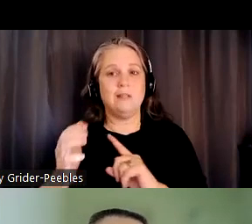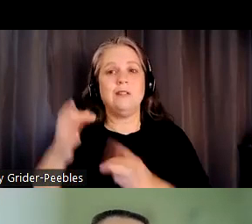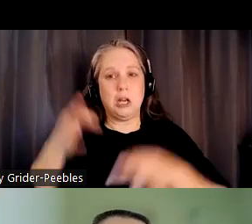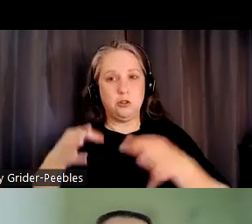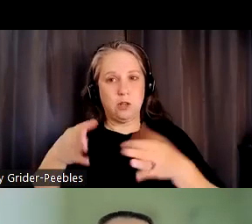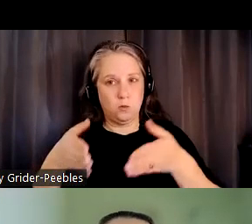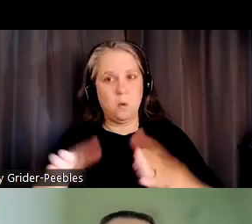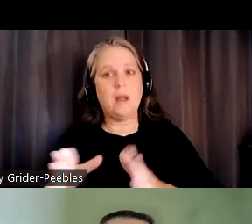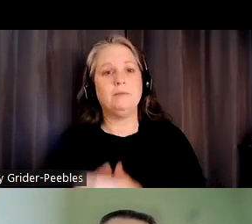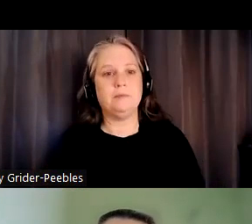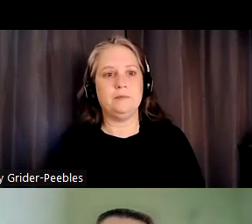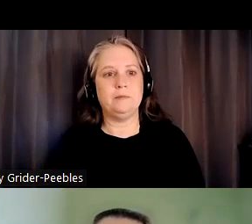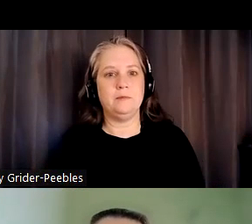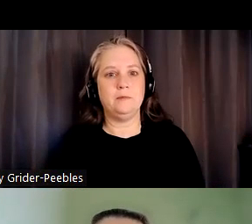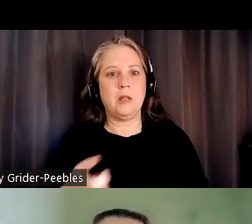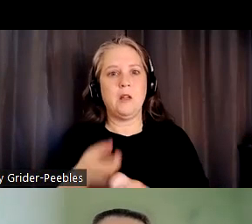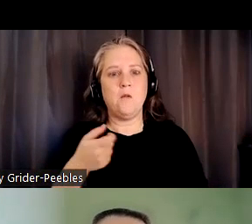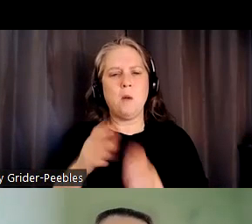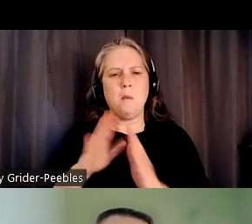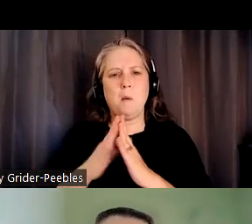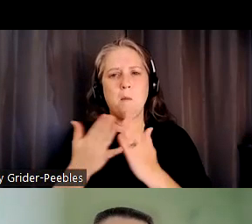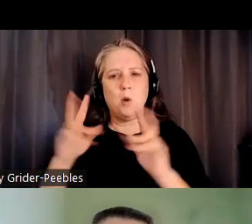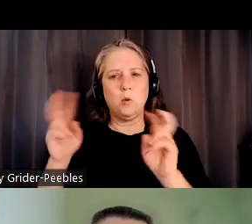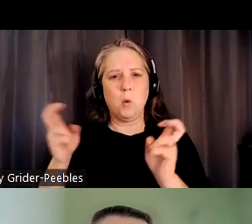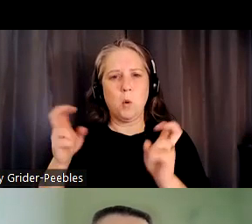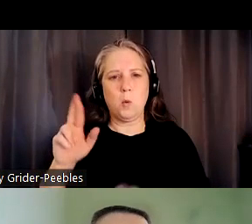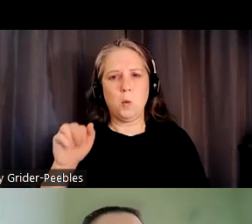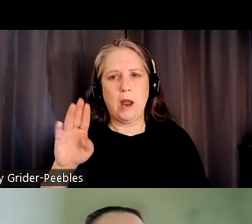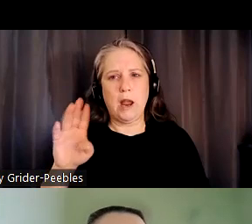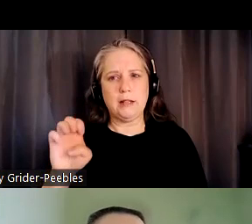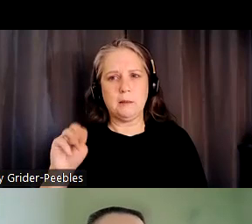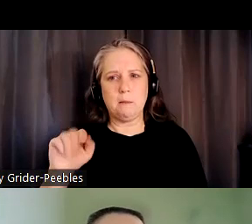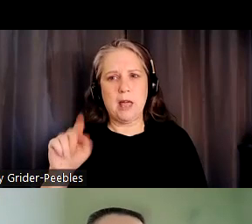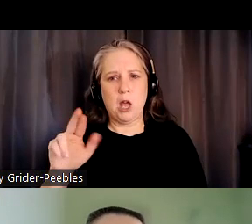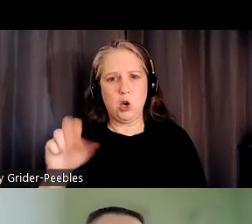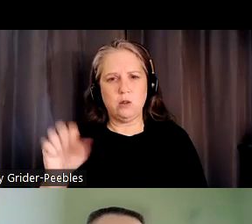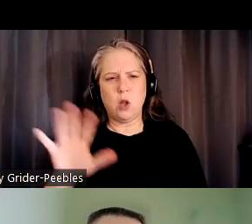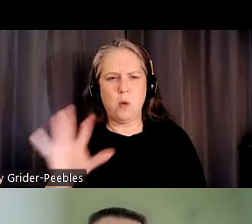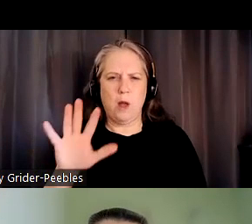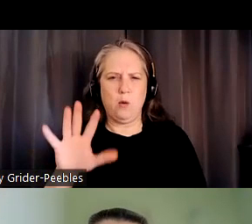That's a quote from the book "race matters. " If you have not explored the book